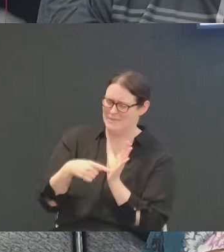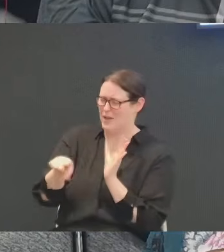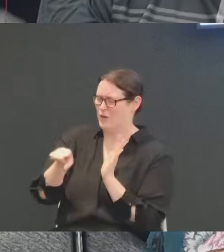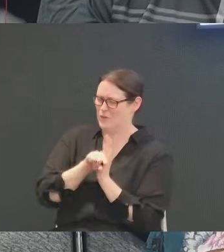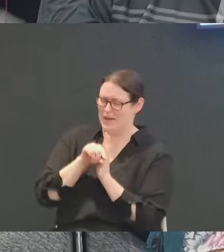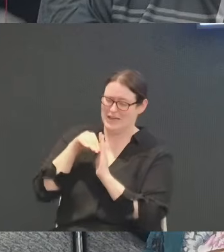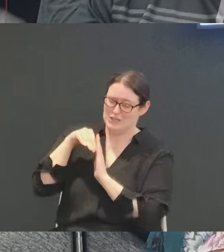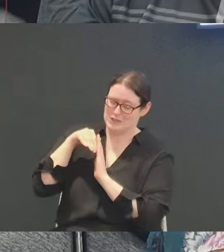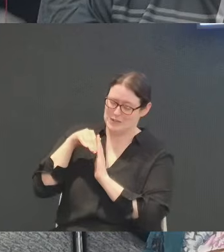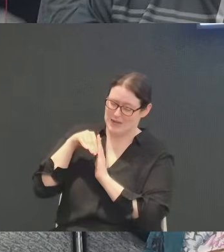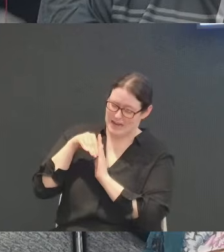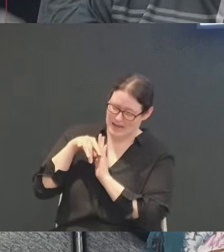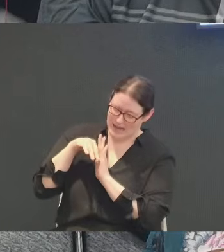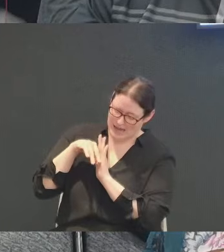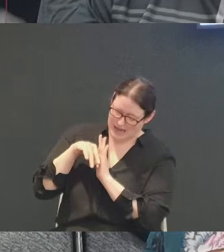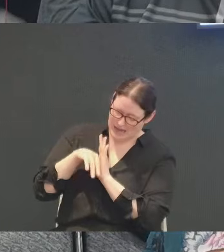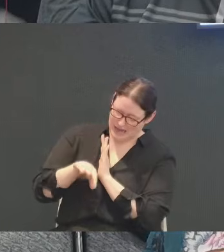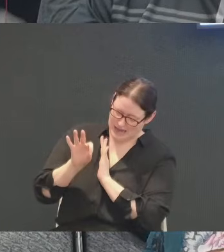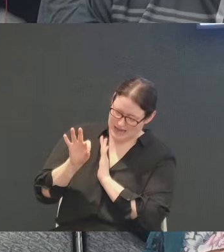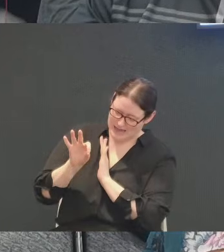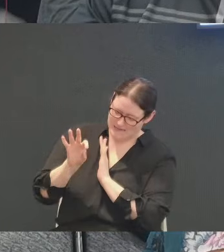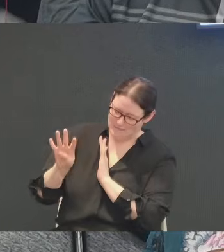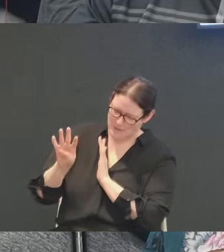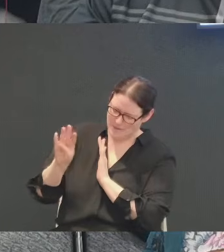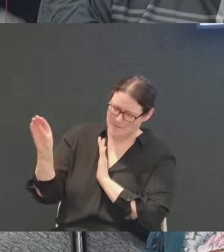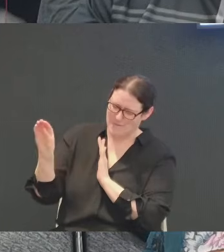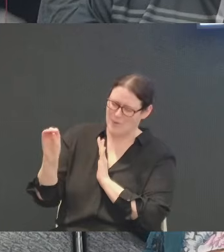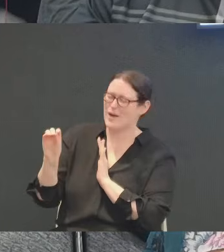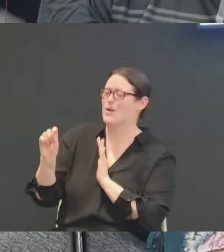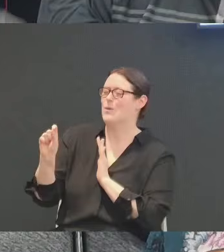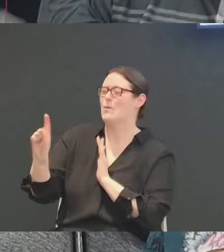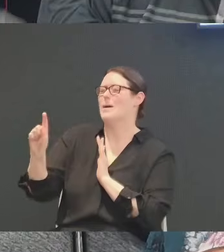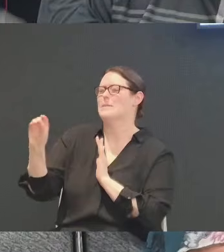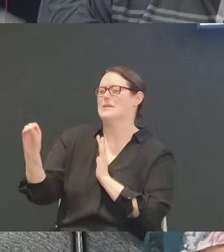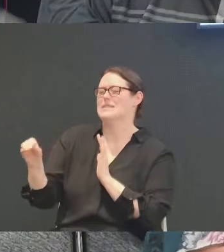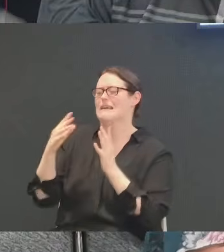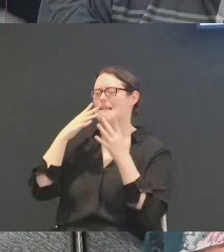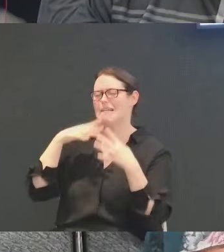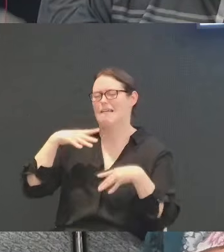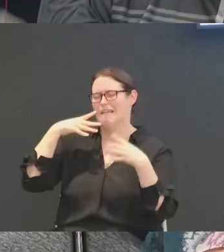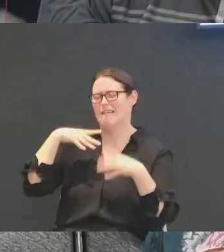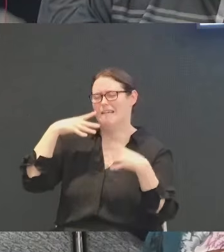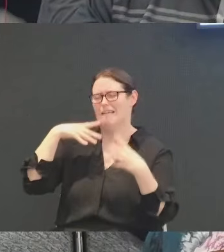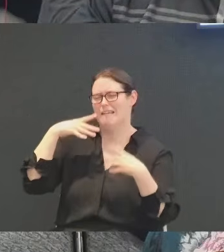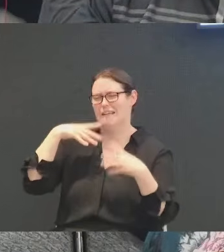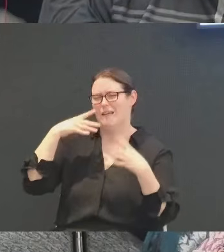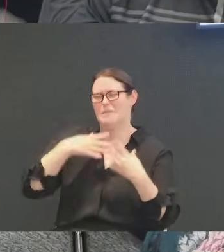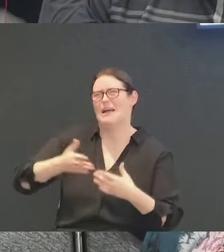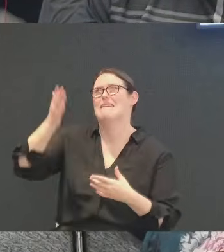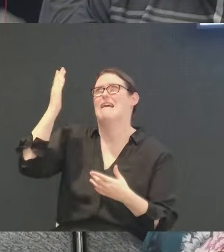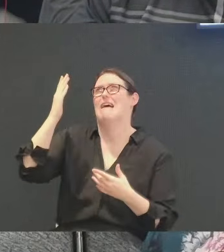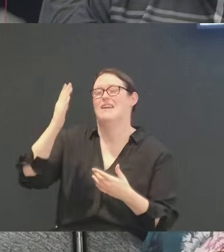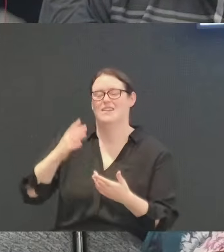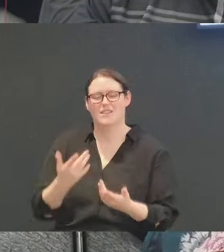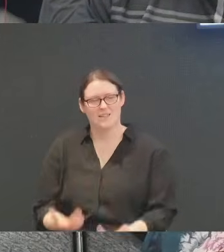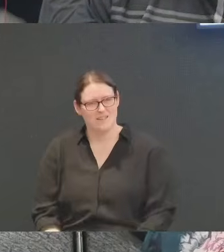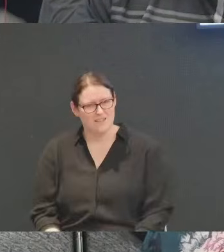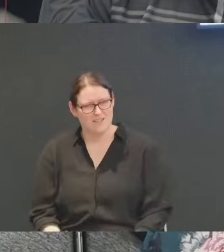all the way down to a 94.1. Oh my god. And I was thinking to myself, do I frown? Why am I